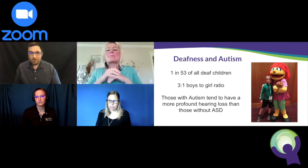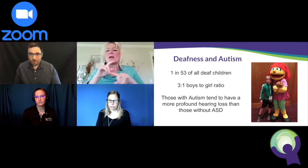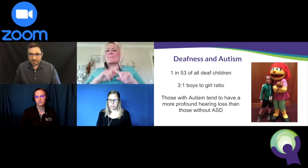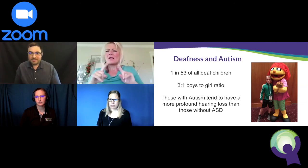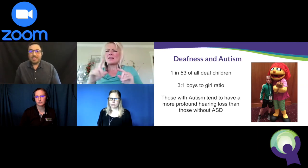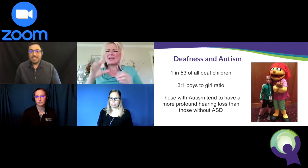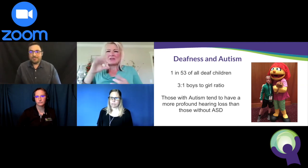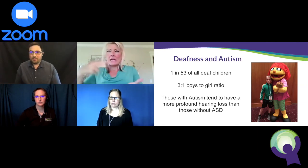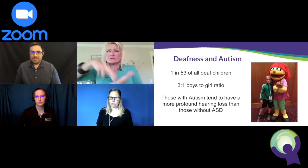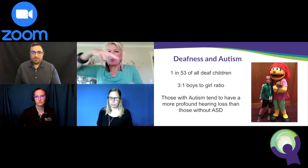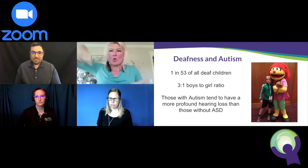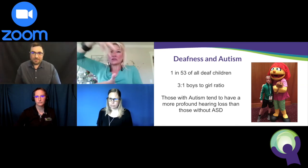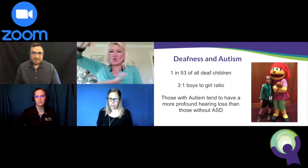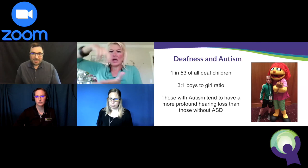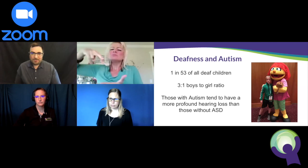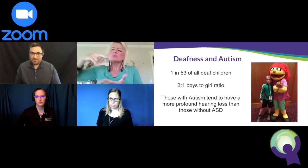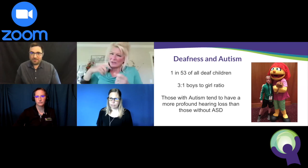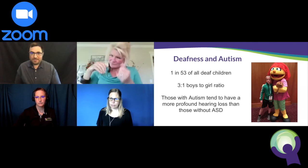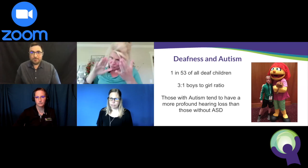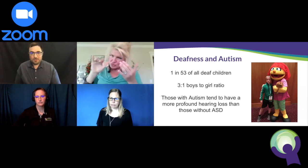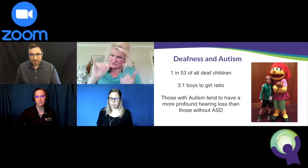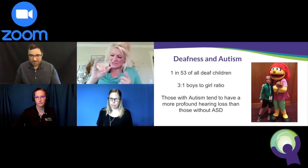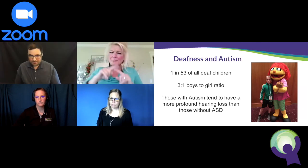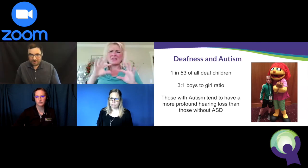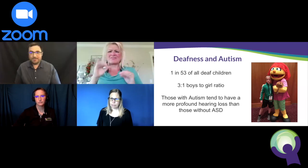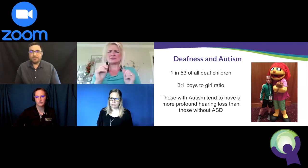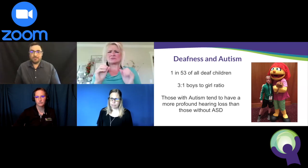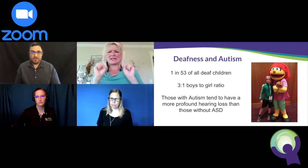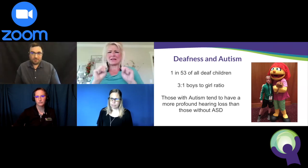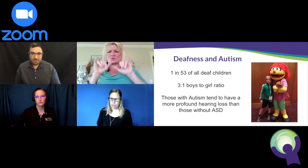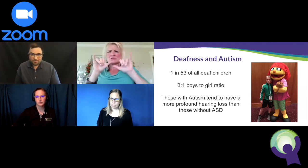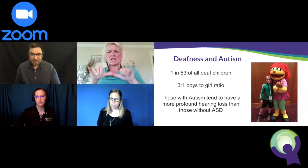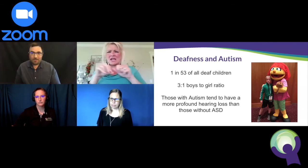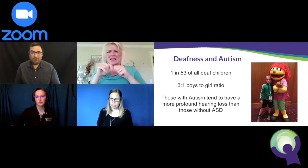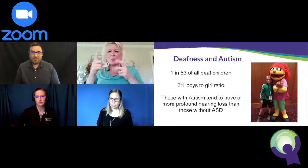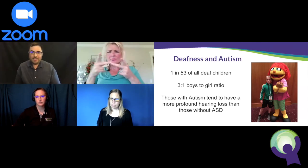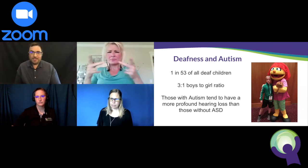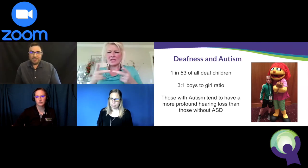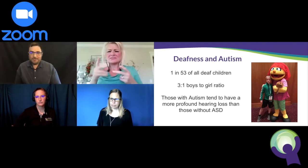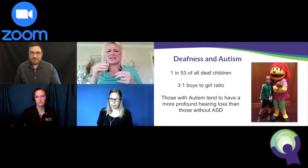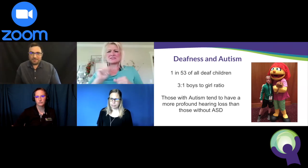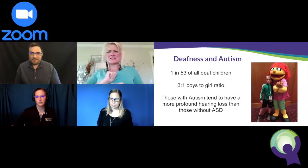Of course, if someone is banging on the table, etc. that's something you want to address or if they're running around.